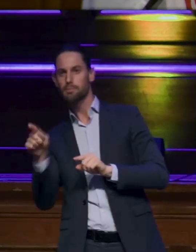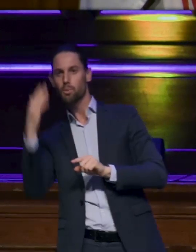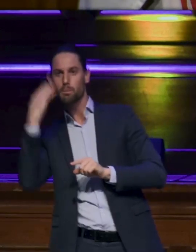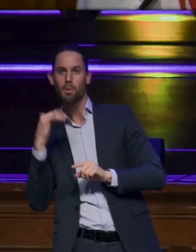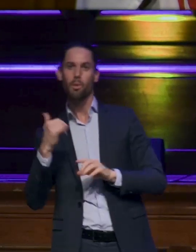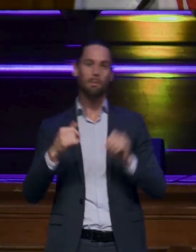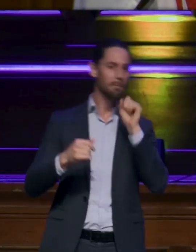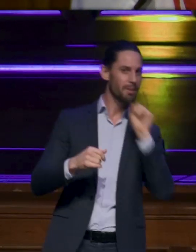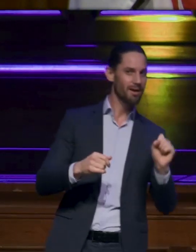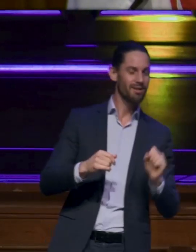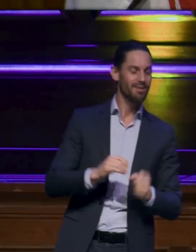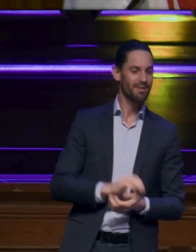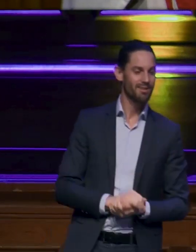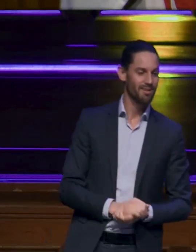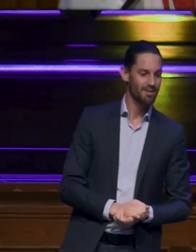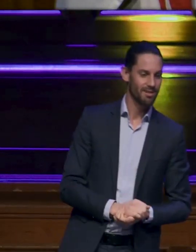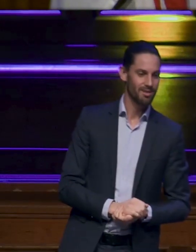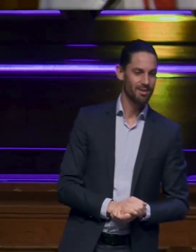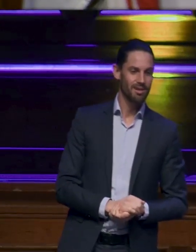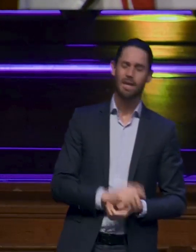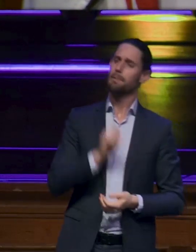mourning with someone to reach out in that way it just felt to me like a human